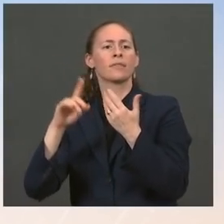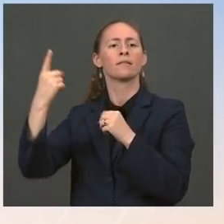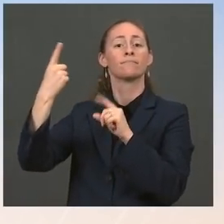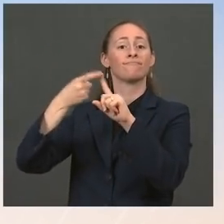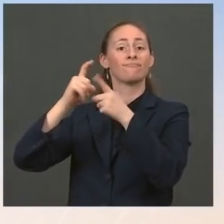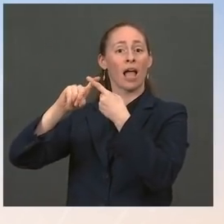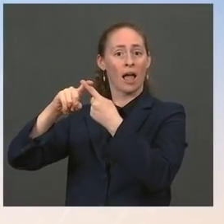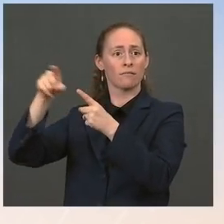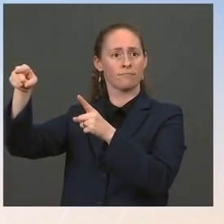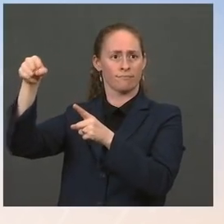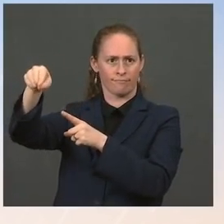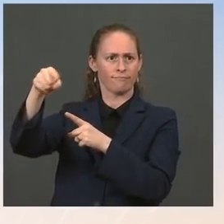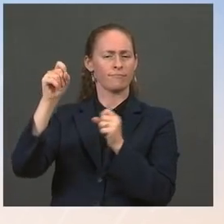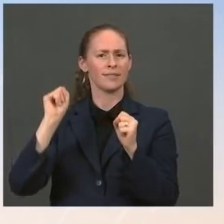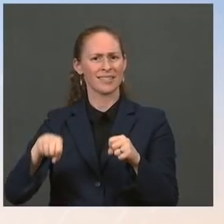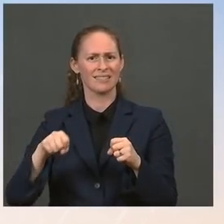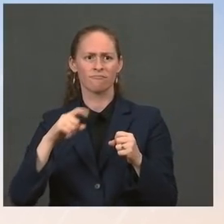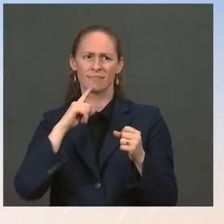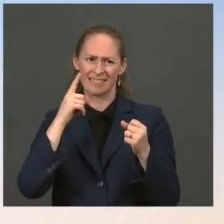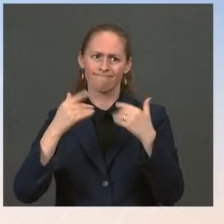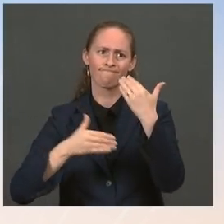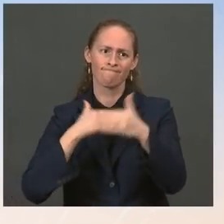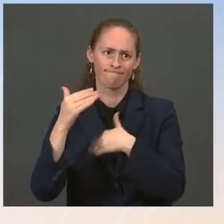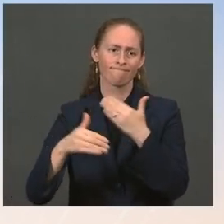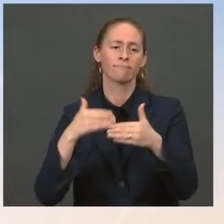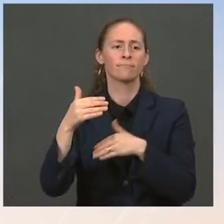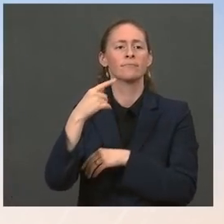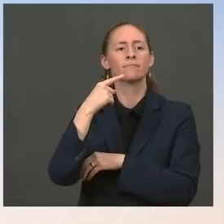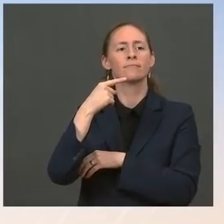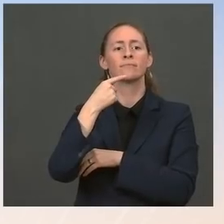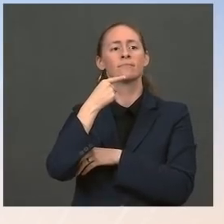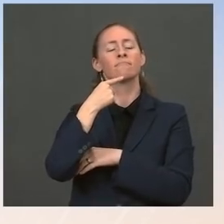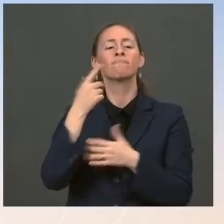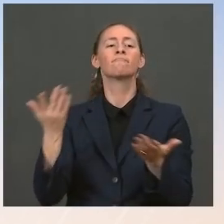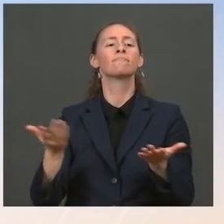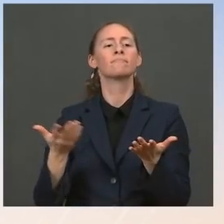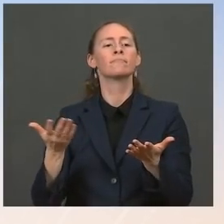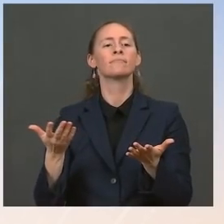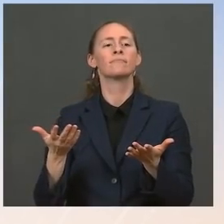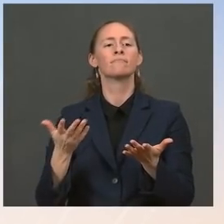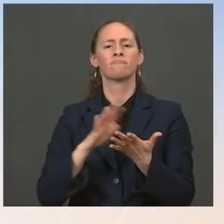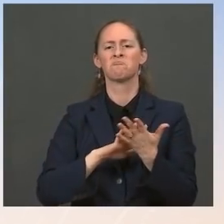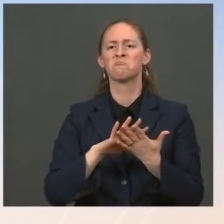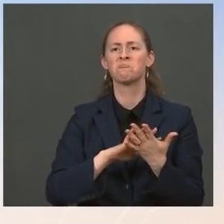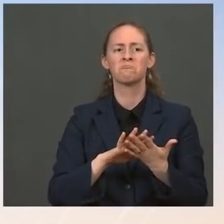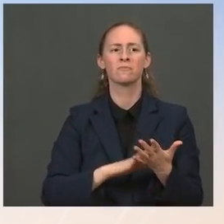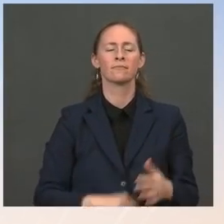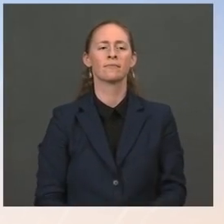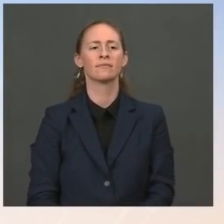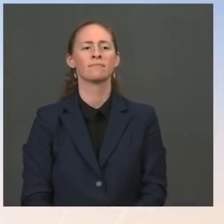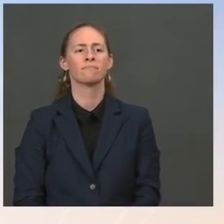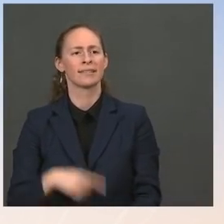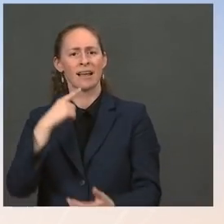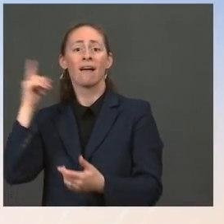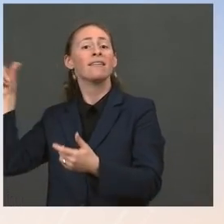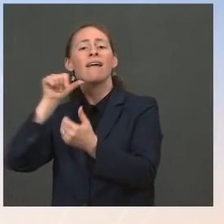Bakari Sellers, who says her portfolio is trash because he's not supporting her in the way that she needs to be supported for this to pass.